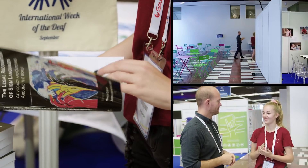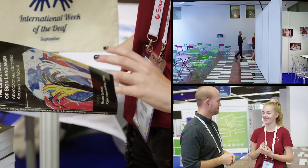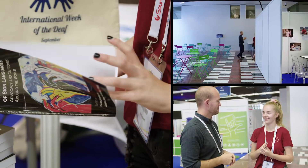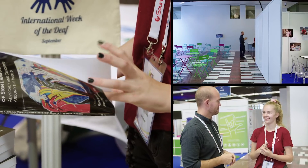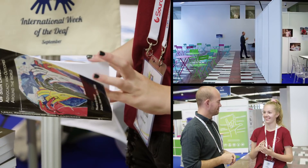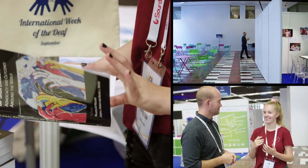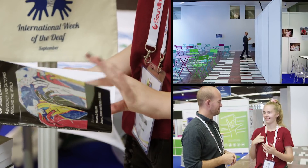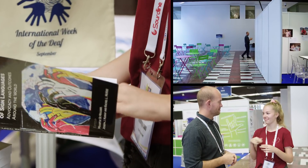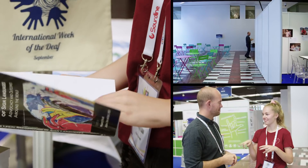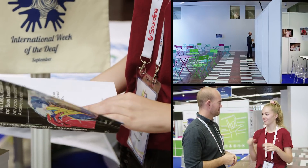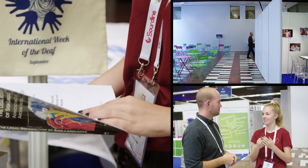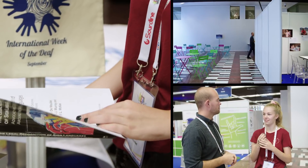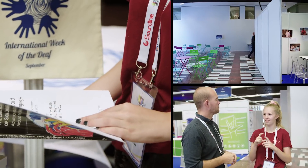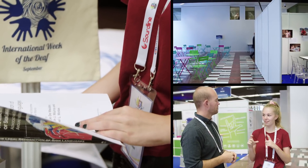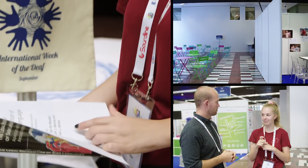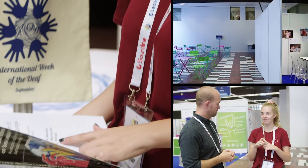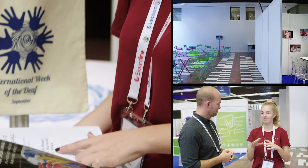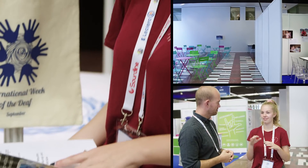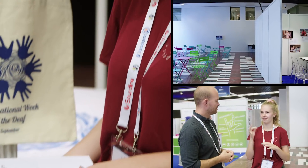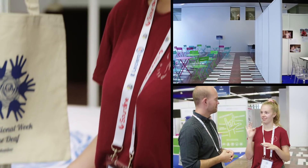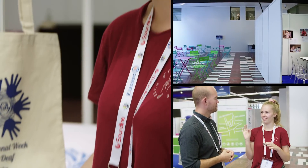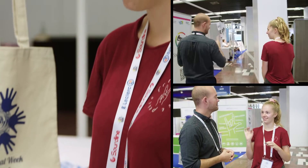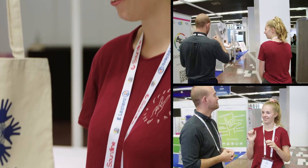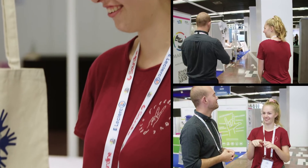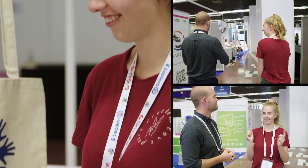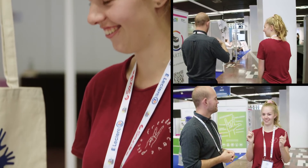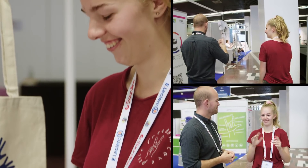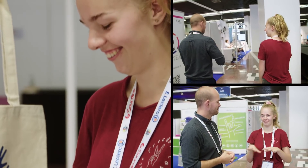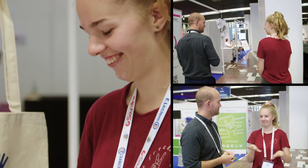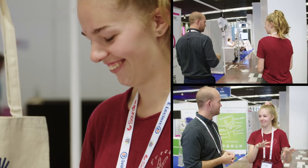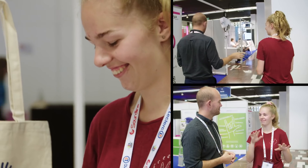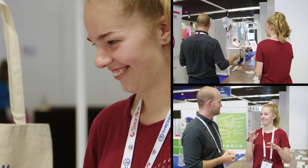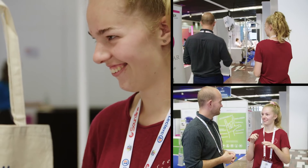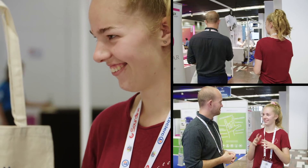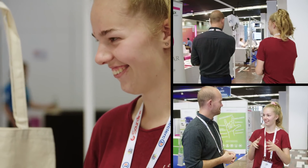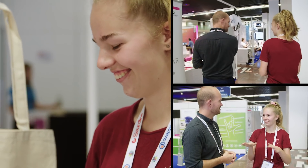So, Zoe, the week's nearly finished. What have you learnt? INTERPRETER: Um...